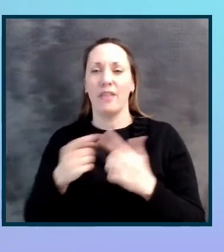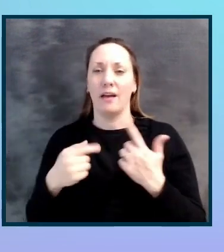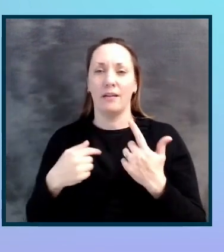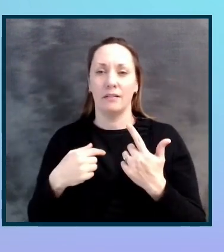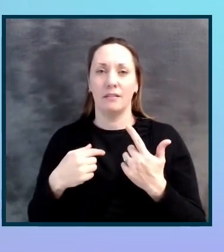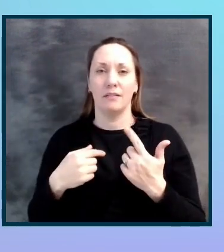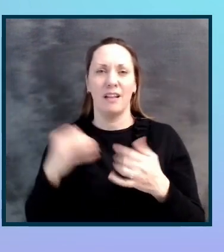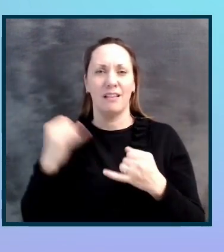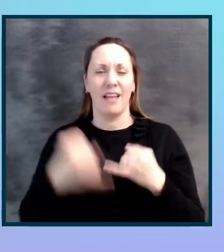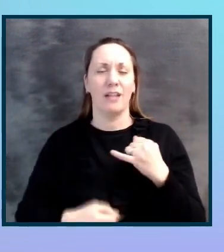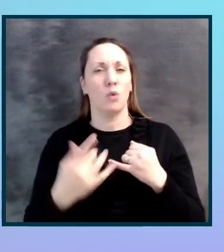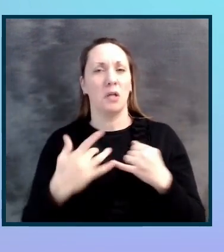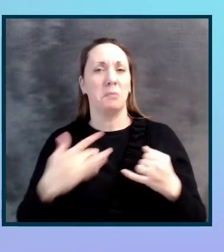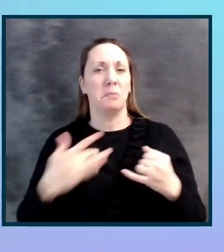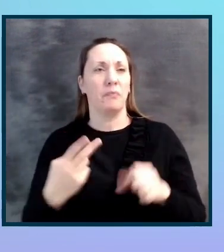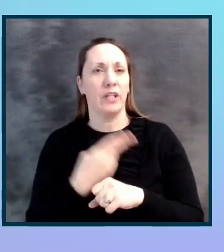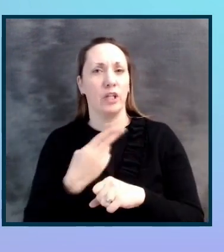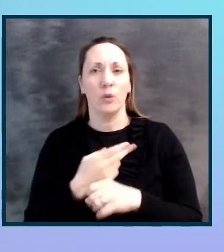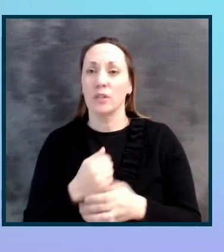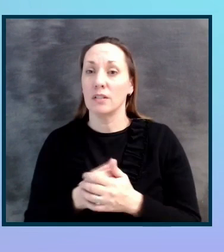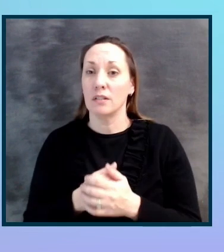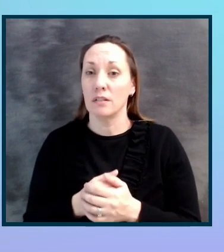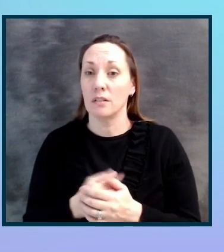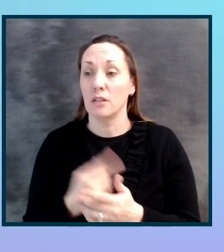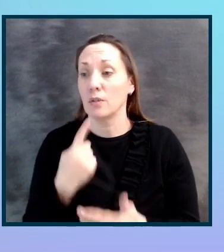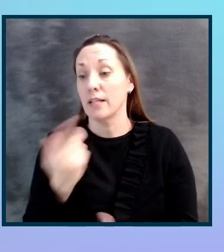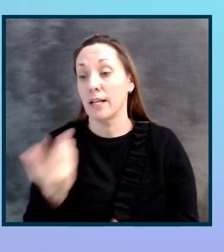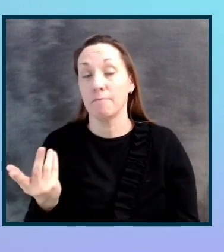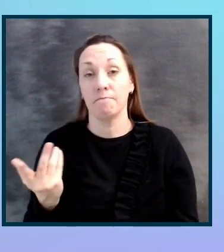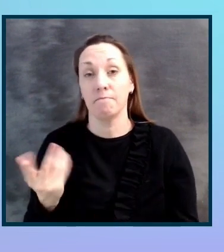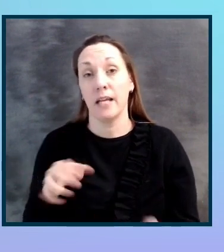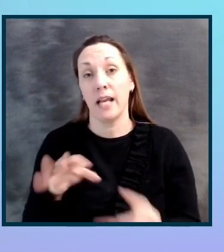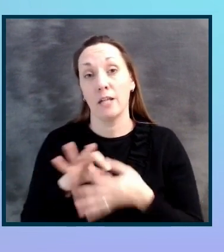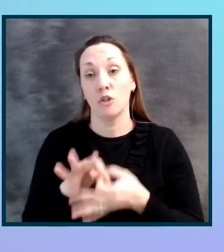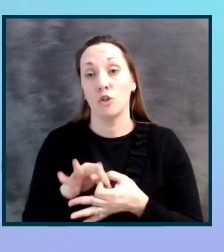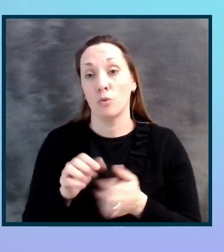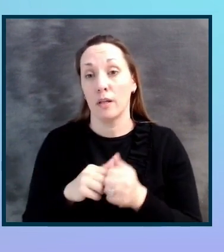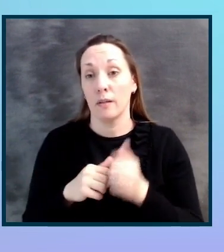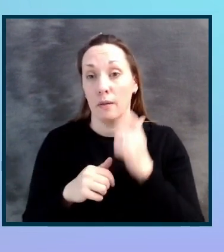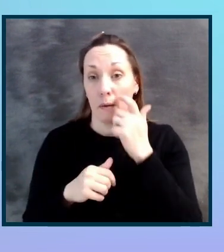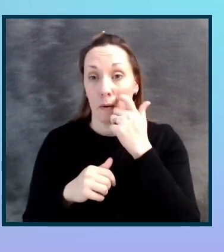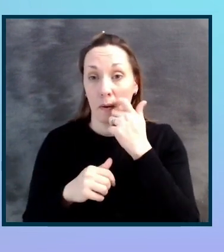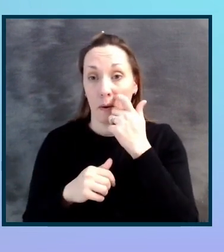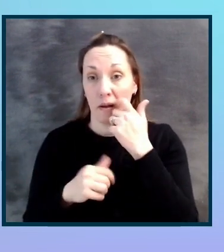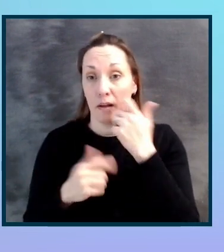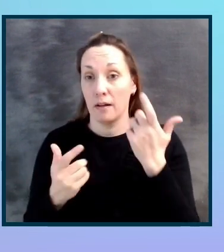And the last one I always use, if you need a you can always say it has to do with SEO.